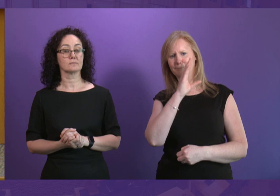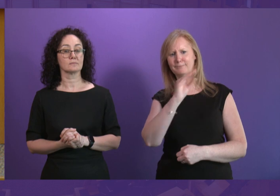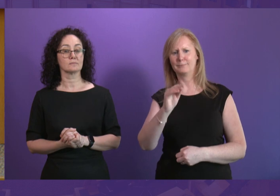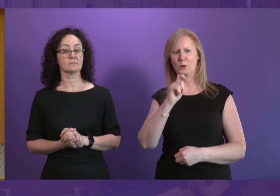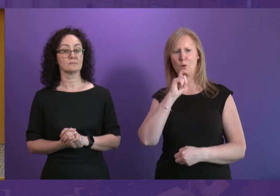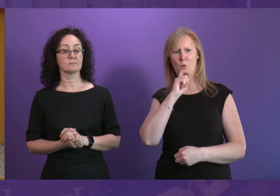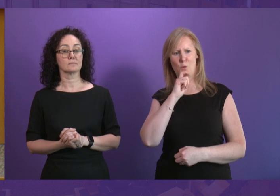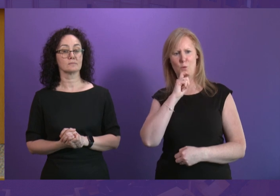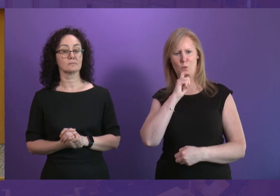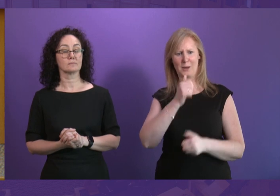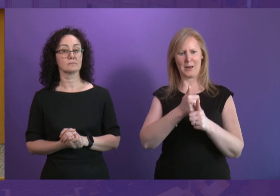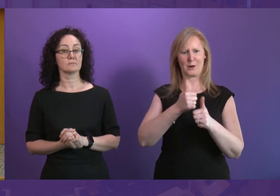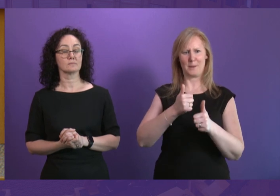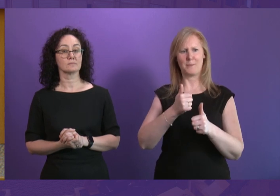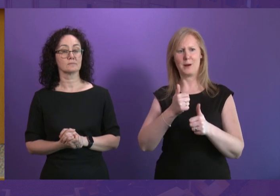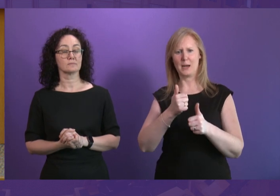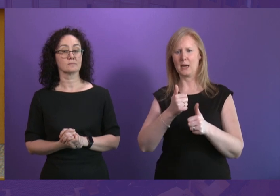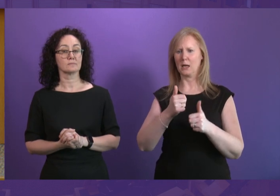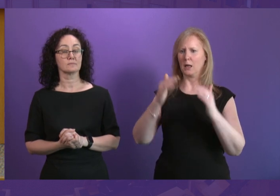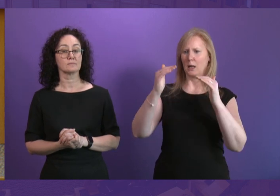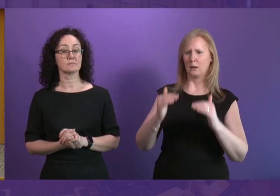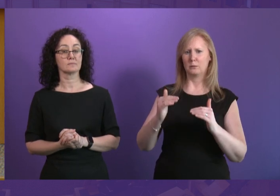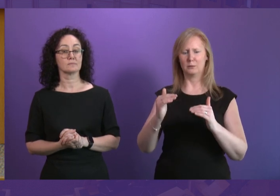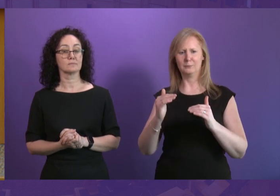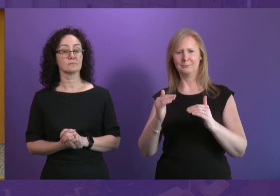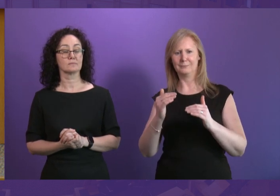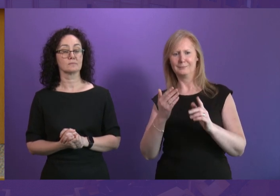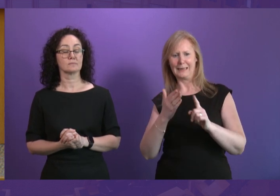that moving the goalposts and lowering the targets is how it will deal with any franchise